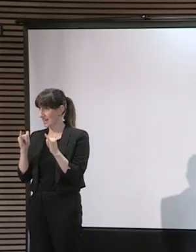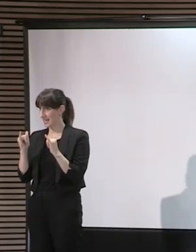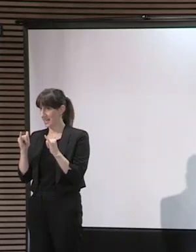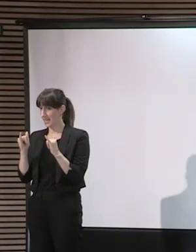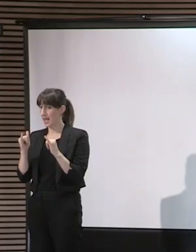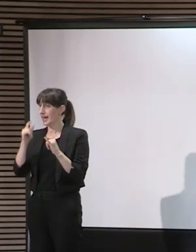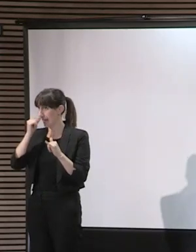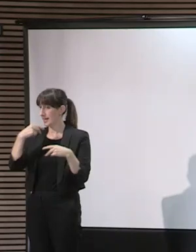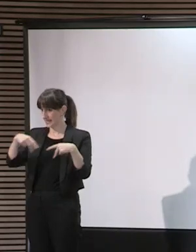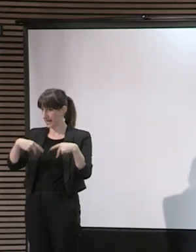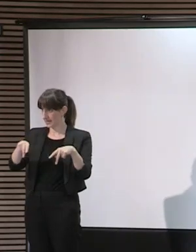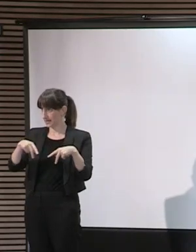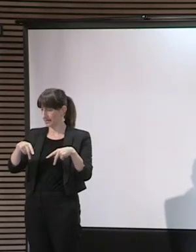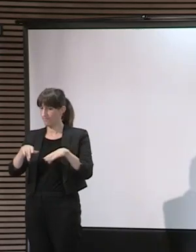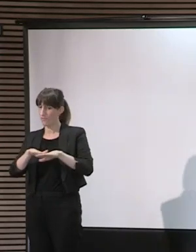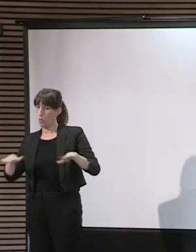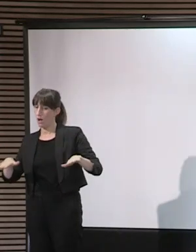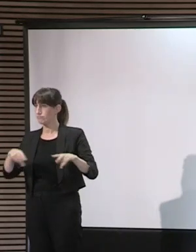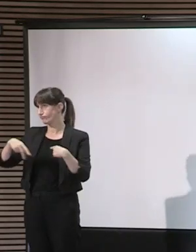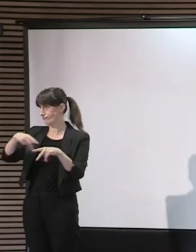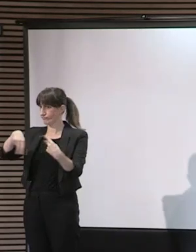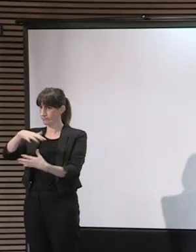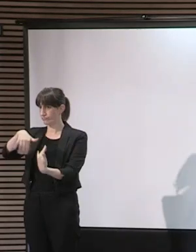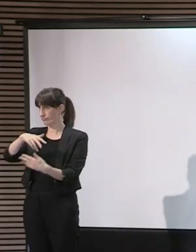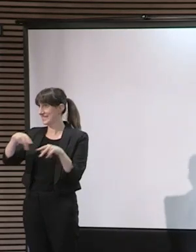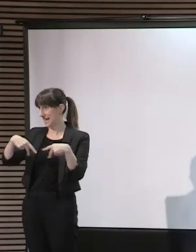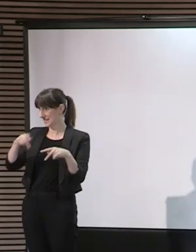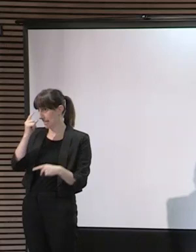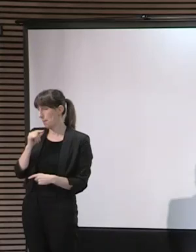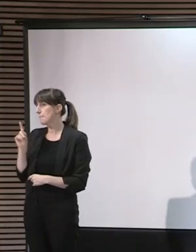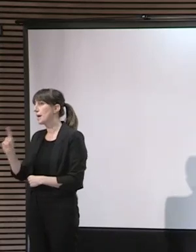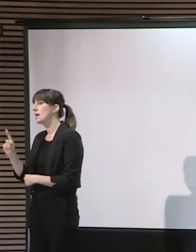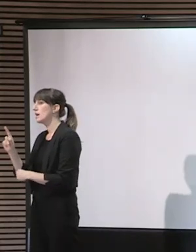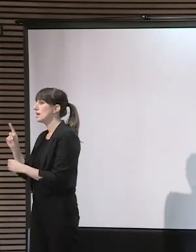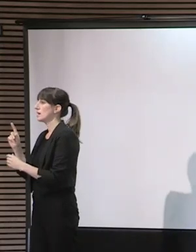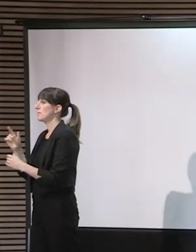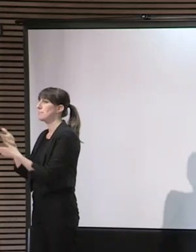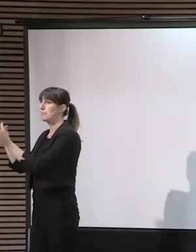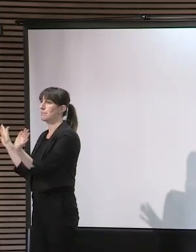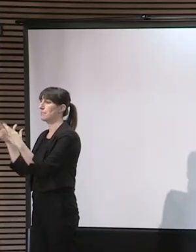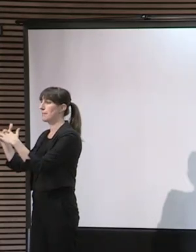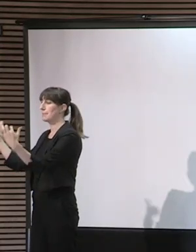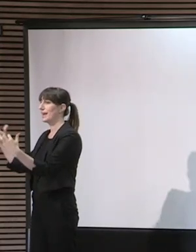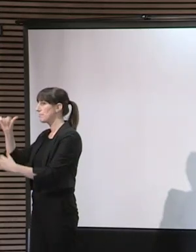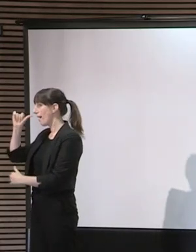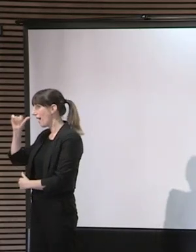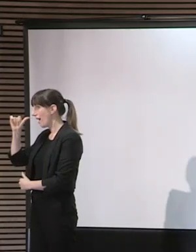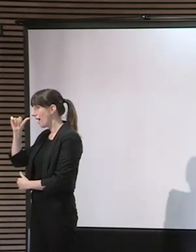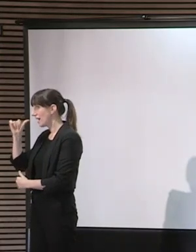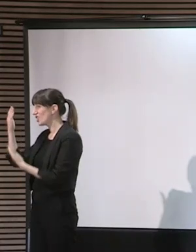like that - a private venue - you can have a dance floor? Or no dance floor at all? And a public setting - bars can't have...?